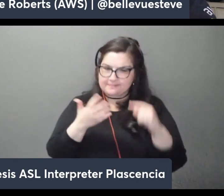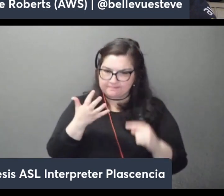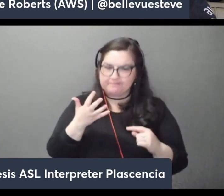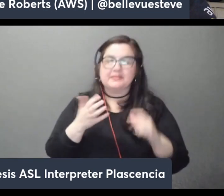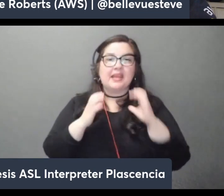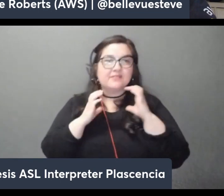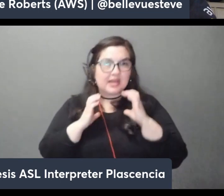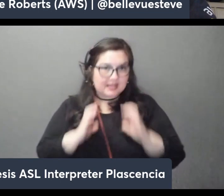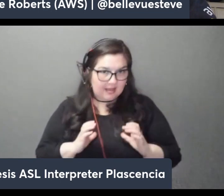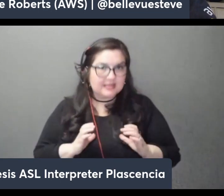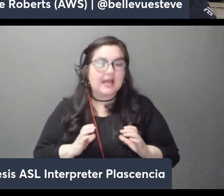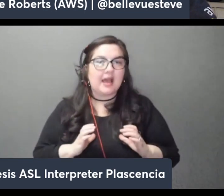that has a,